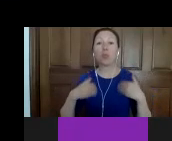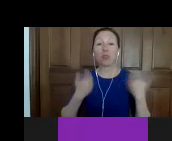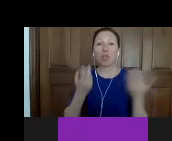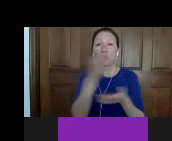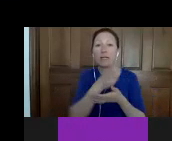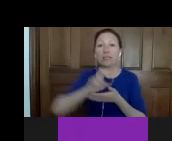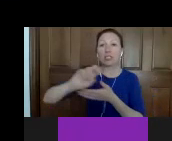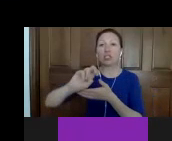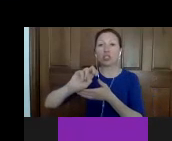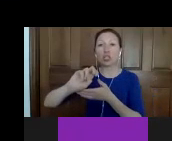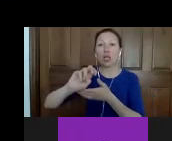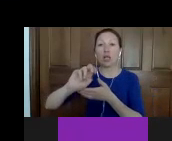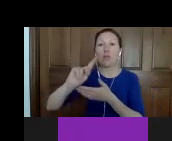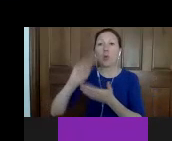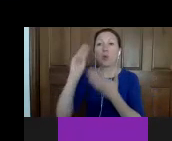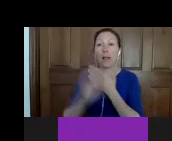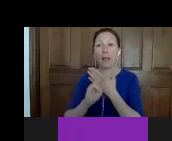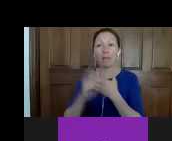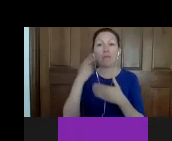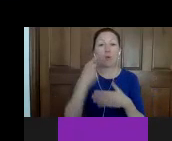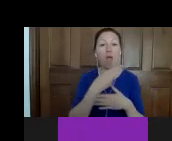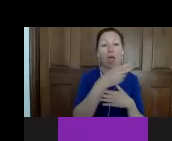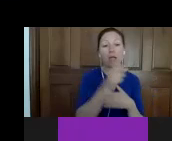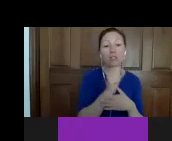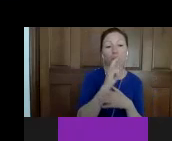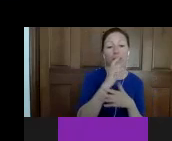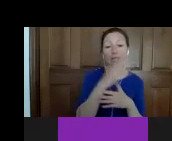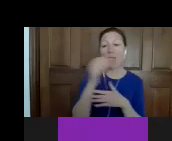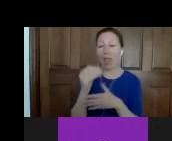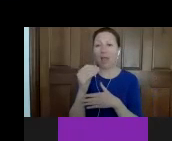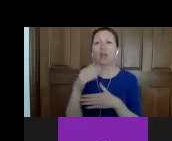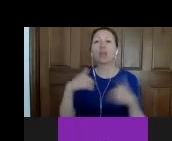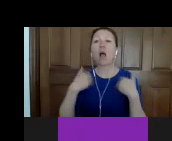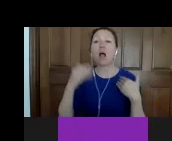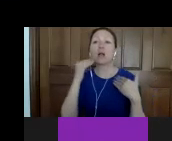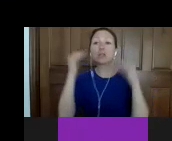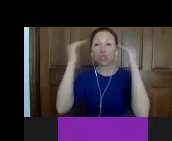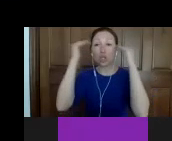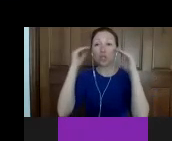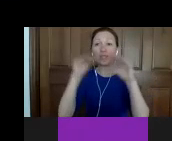young adults if college and we'll have some additional resources there. So if you want